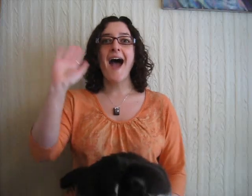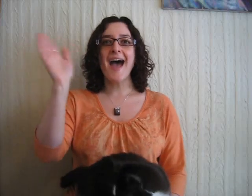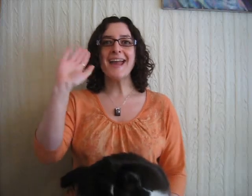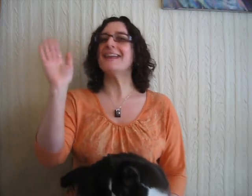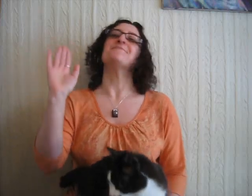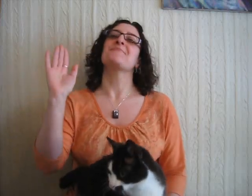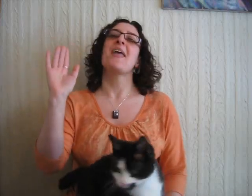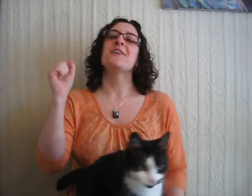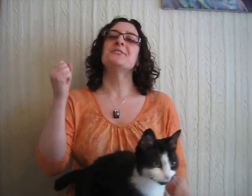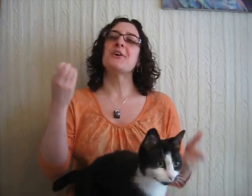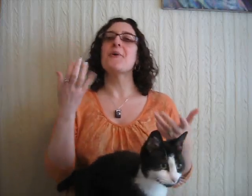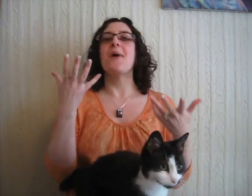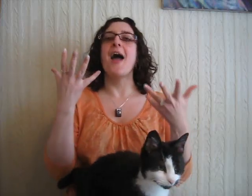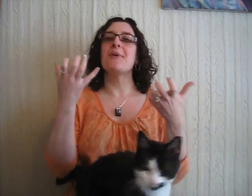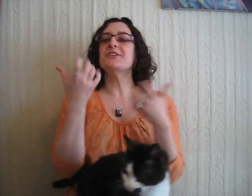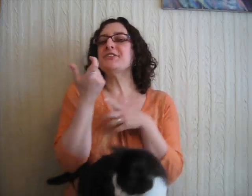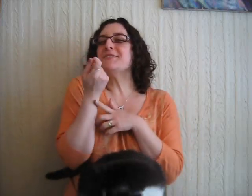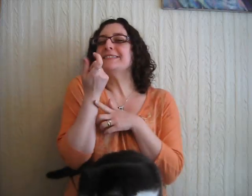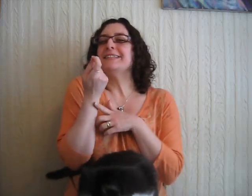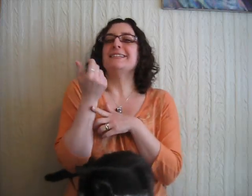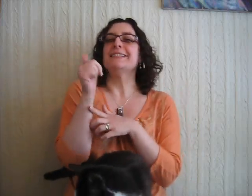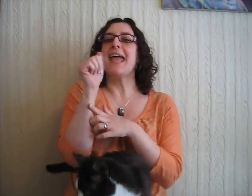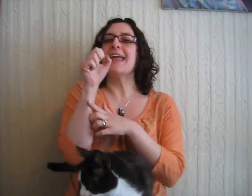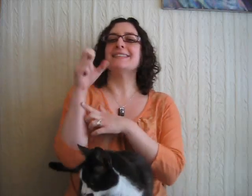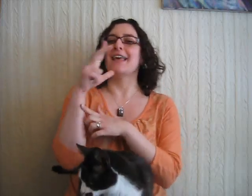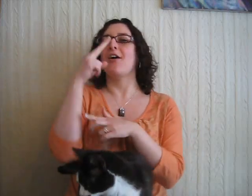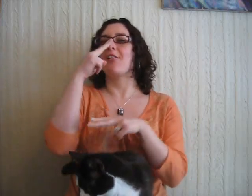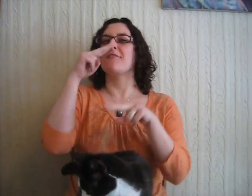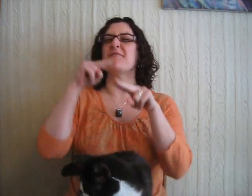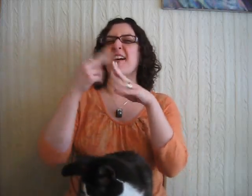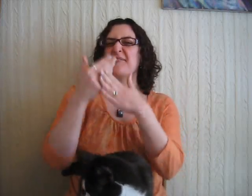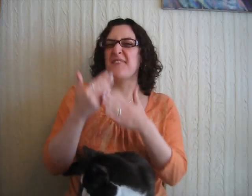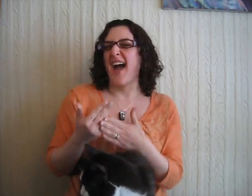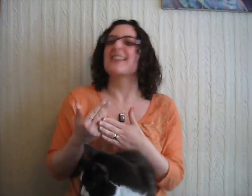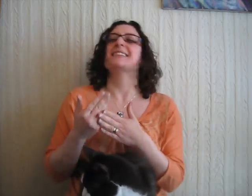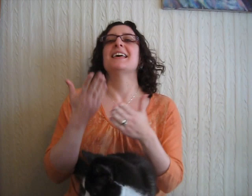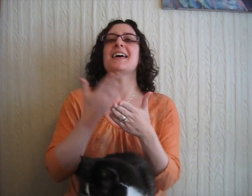Hi! So I want to do a little ASL fun facts